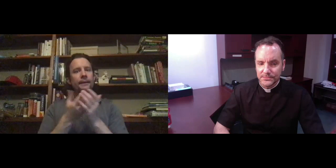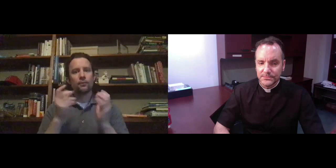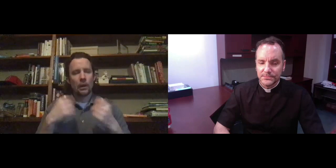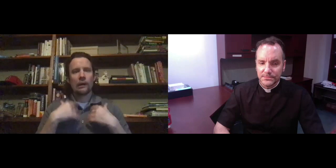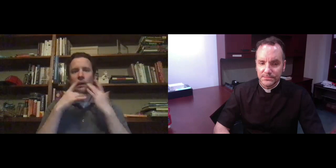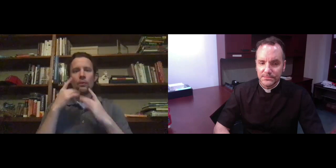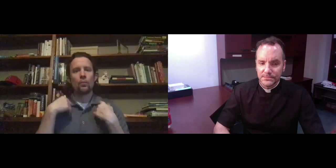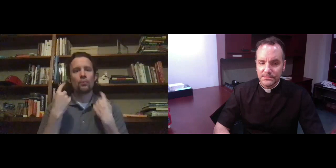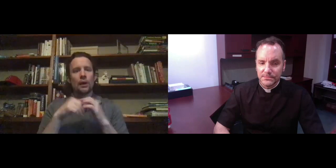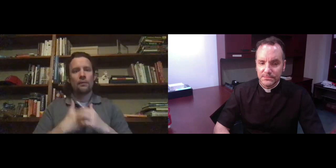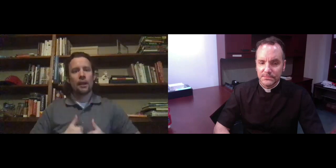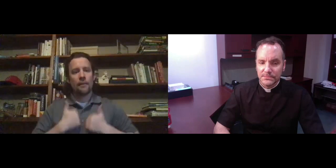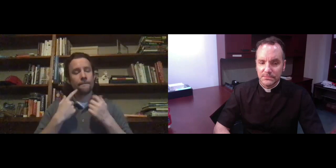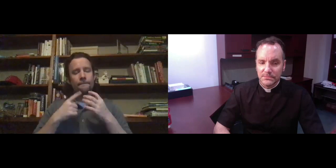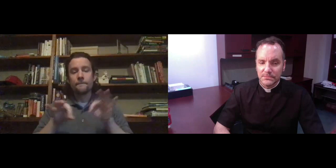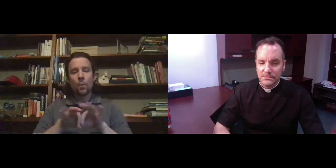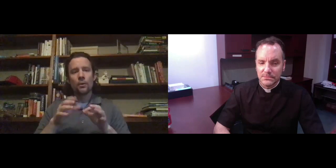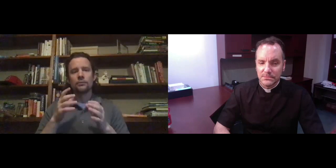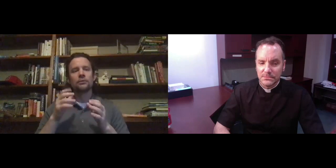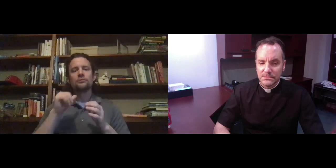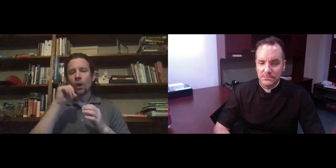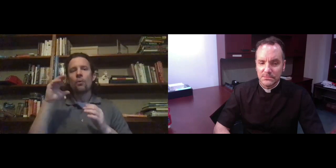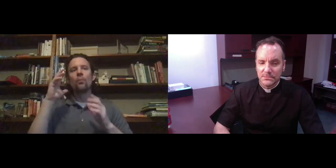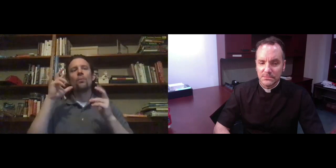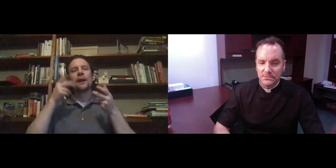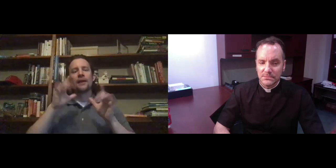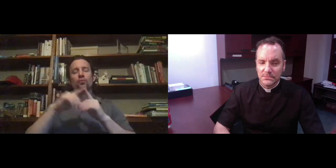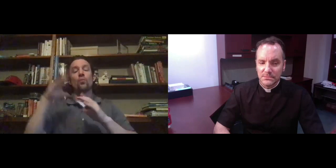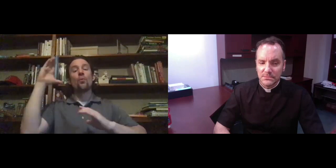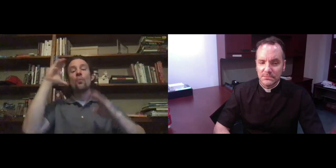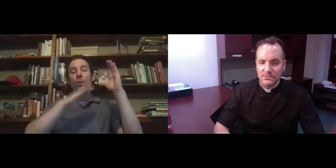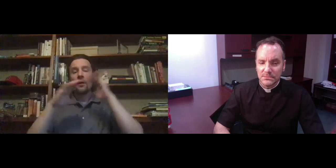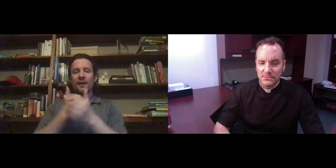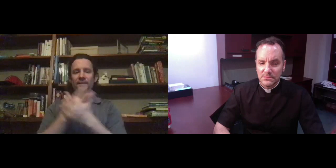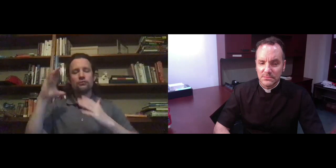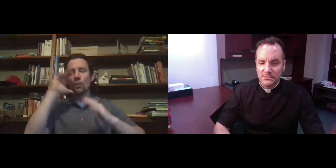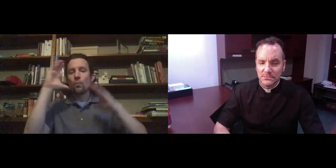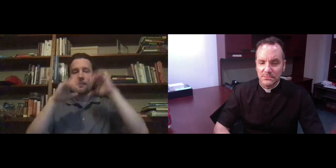in my life. It is tough when you're looking for money and you're trying to figure out how to make ends meet,